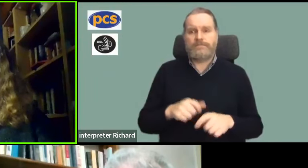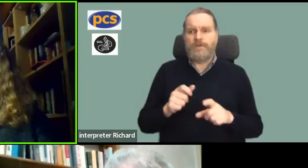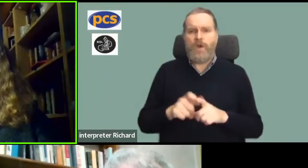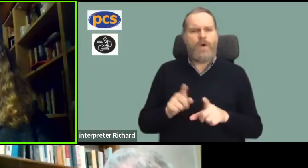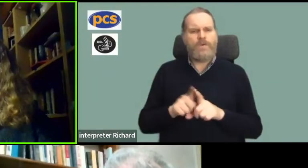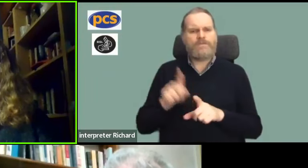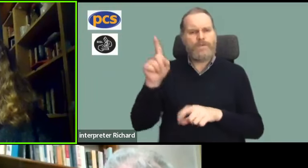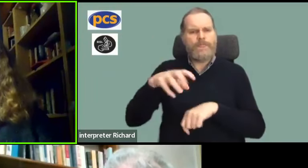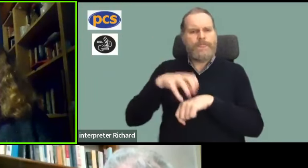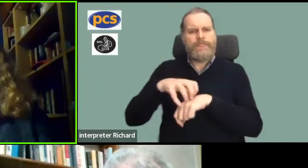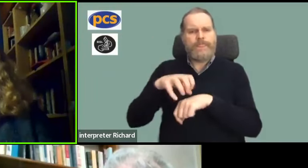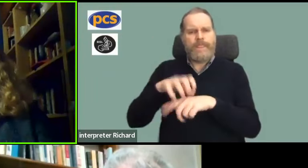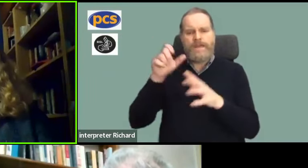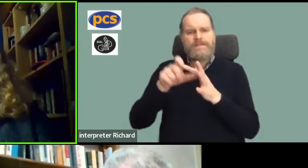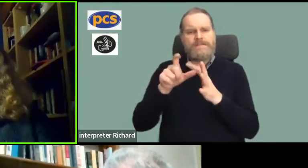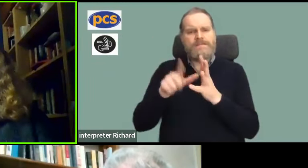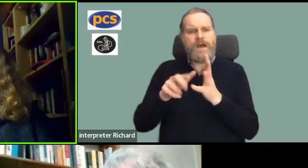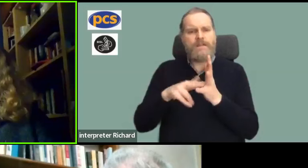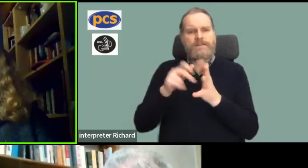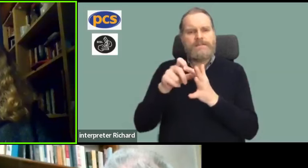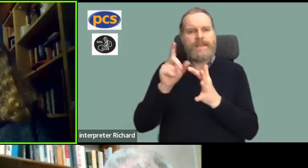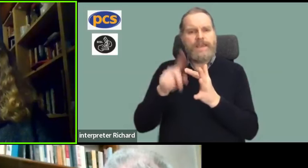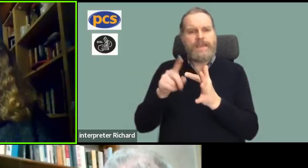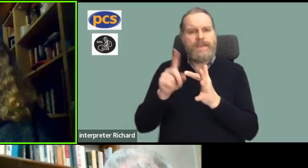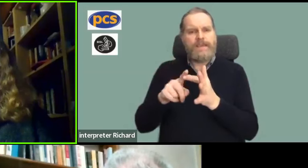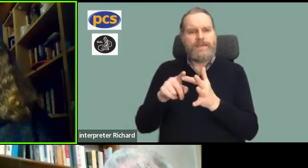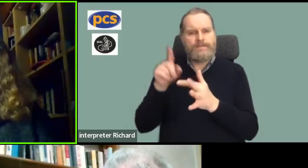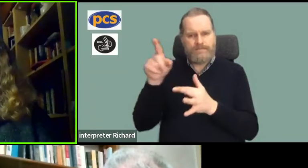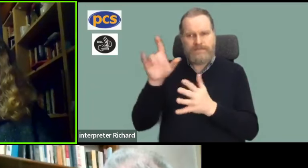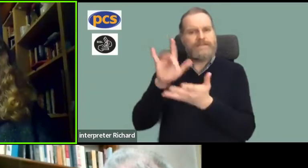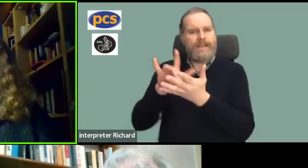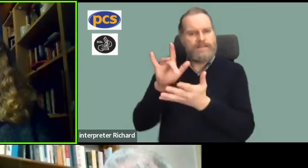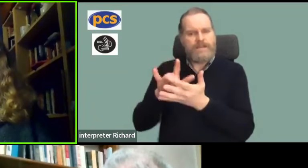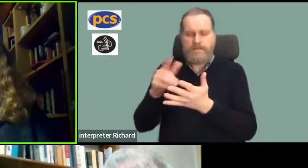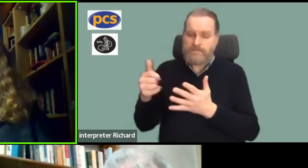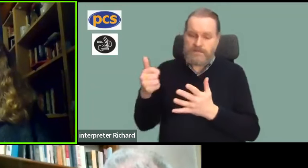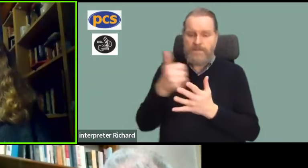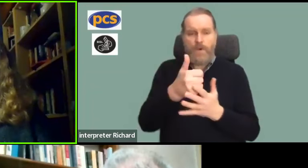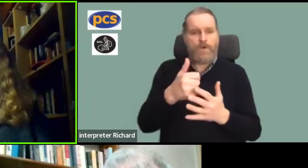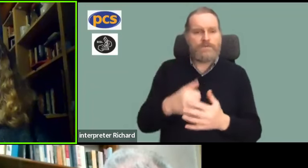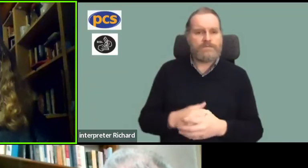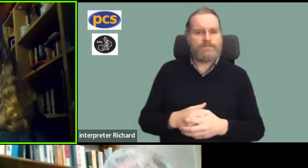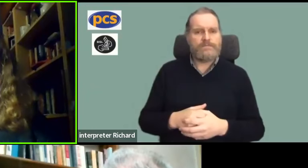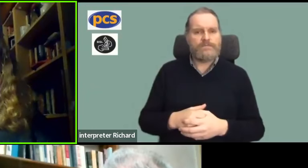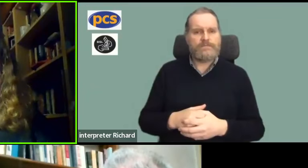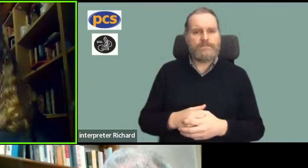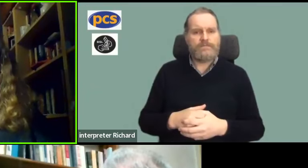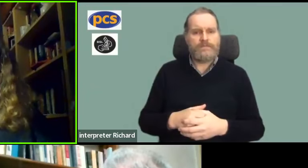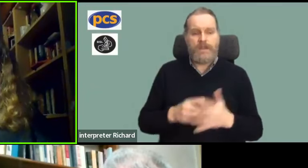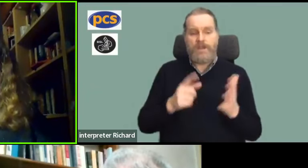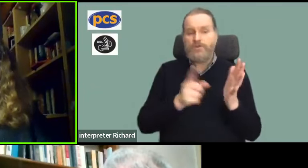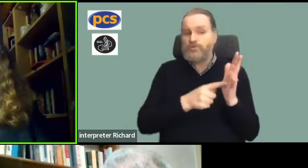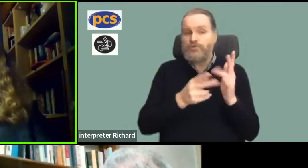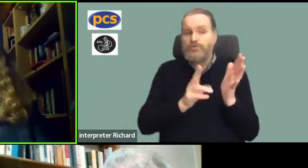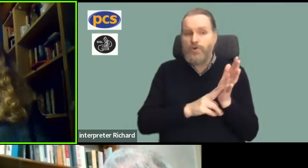Smells Allison Driving Test Sent to Karen Driving Test Sent to Karen Bell A solidarity from John James es, and from Registers Scotland and from Registers Scotland